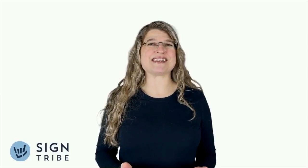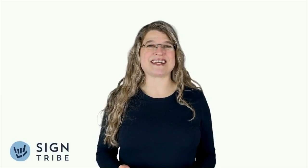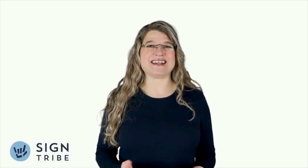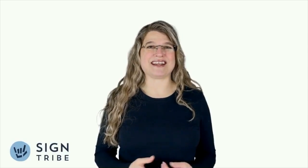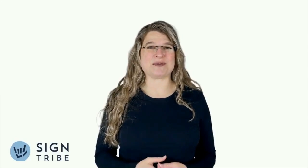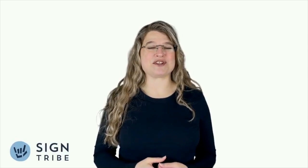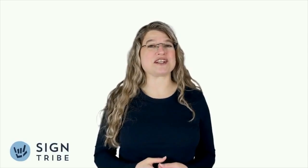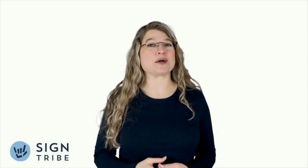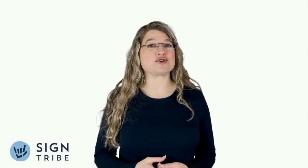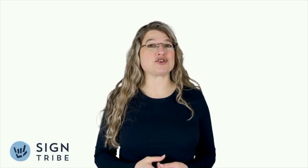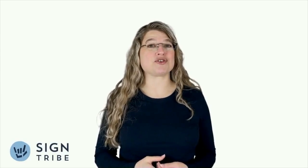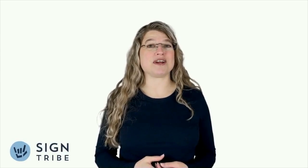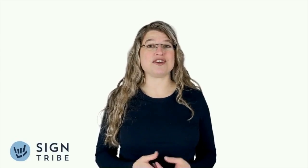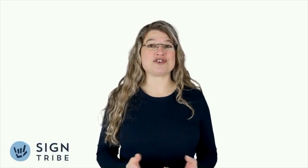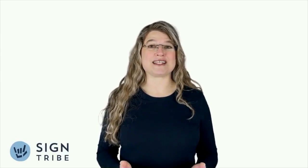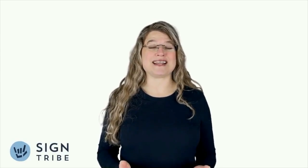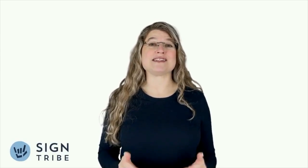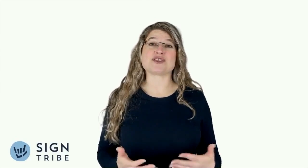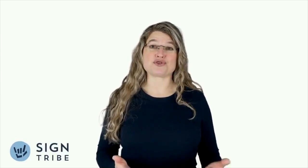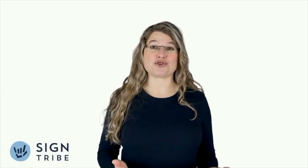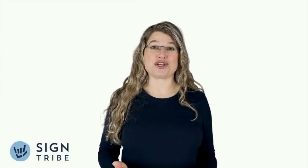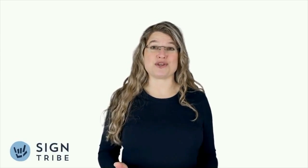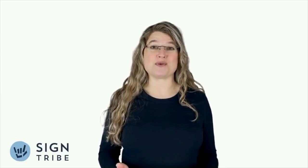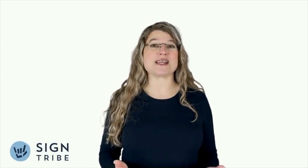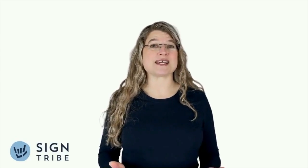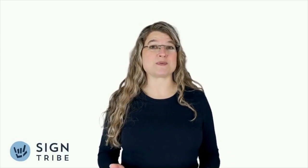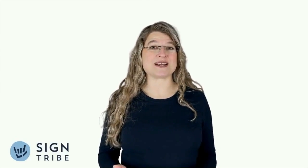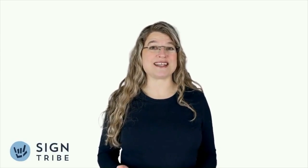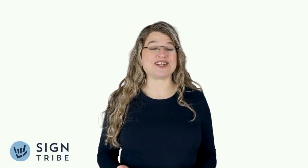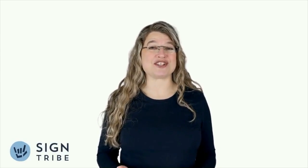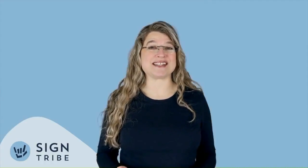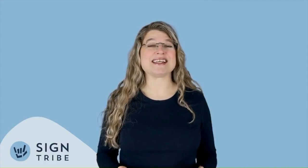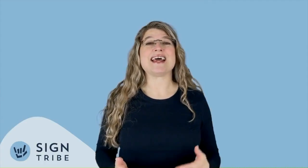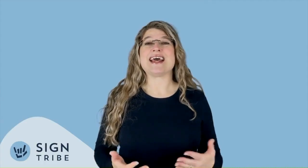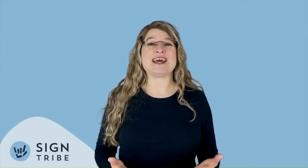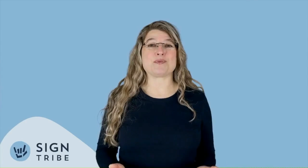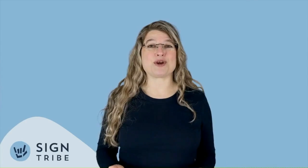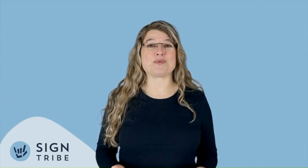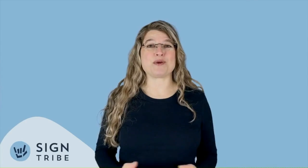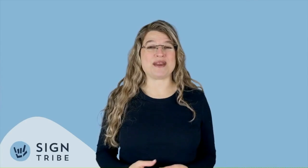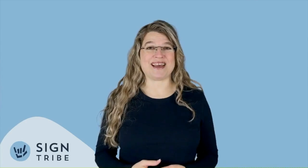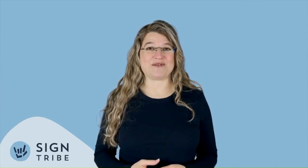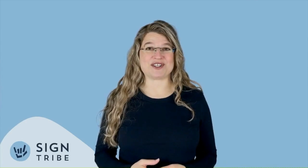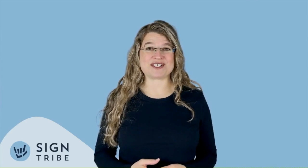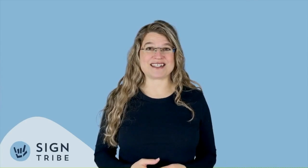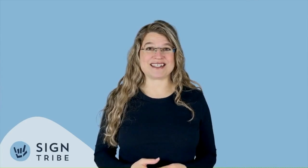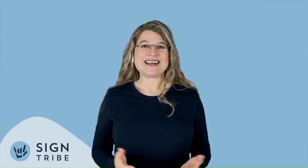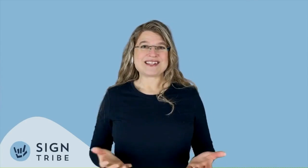Sign Language to help children understand social cues, expectations, and appropriate behaviors.